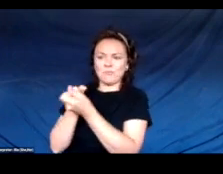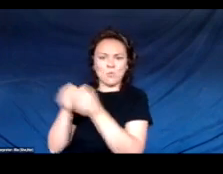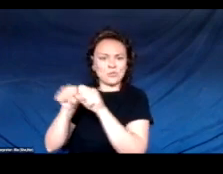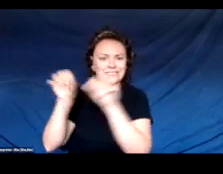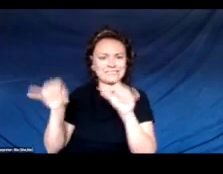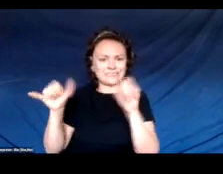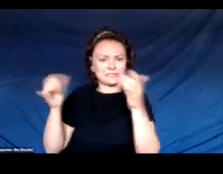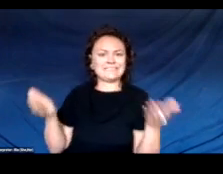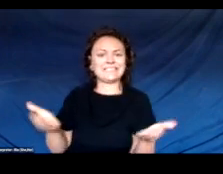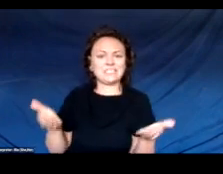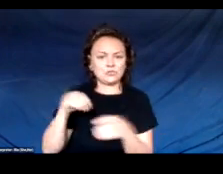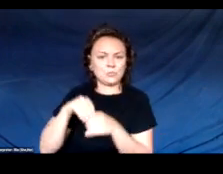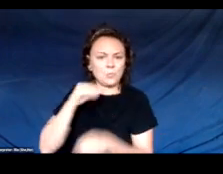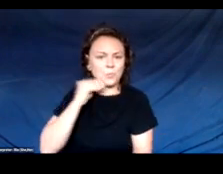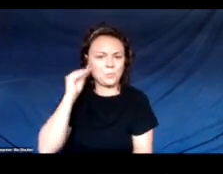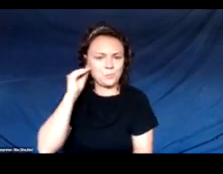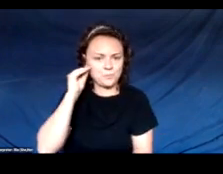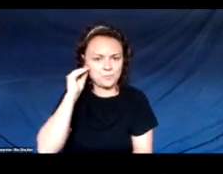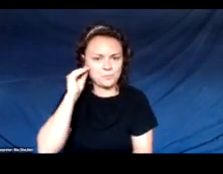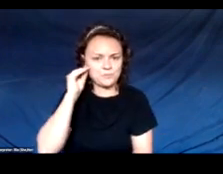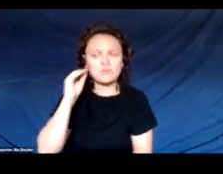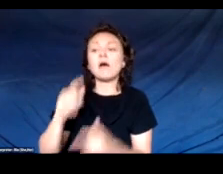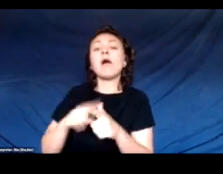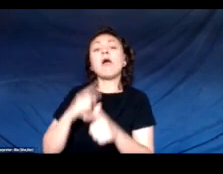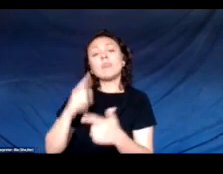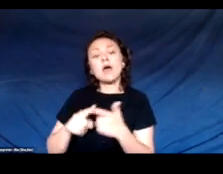And then he goes to different groups through